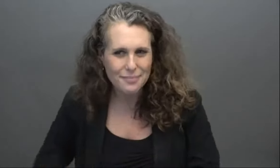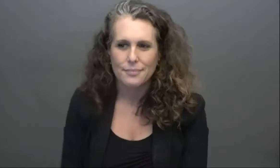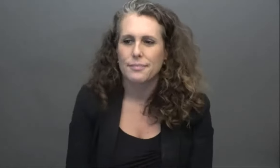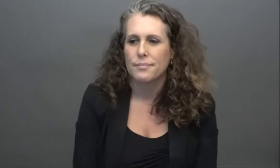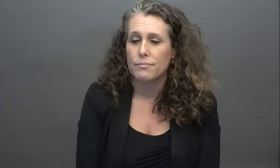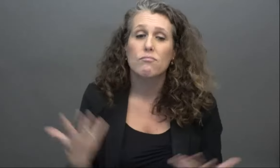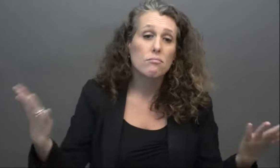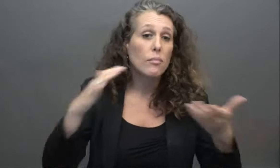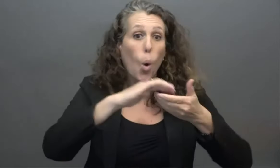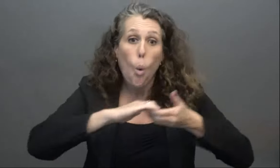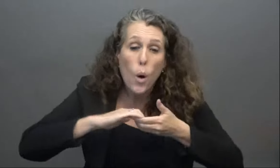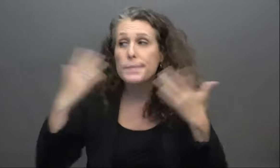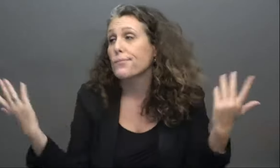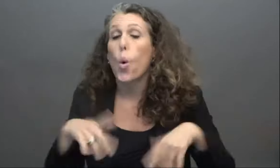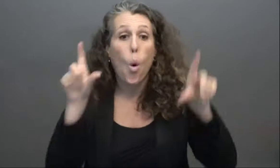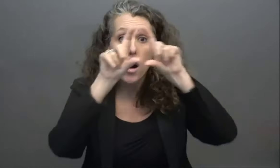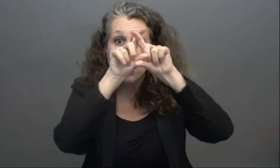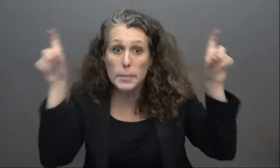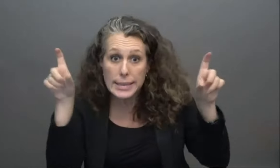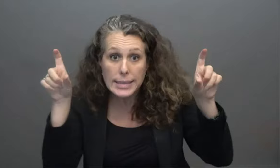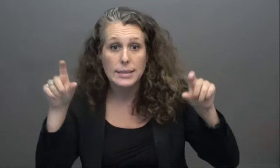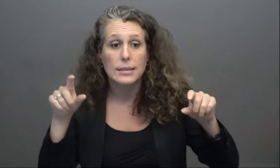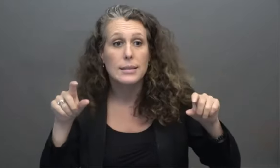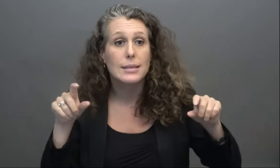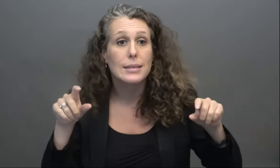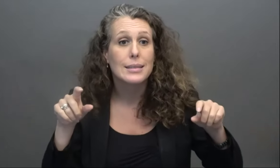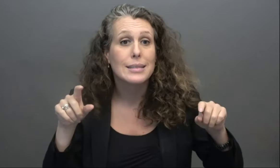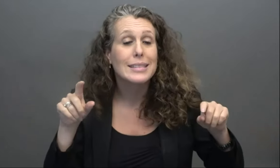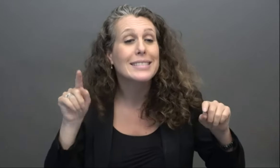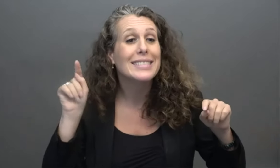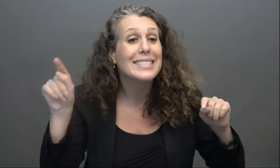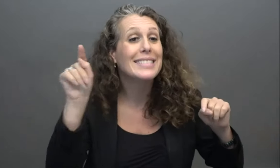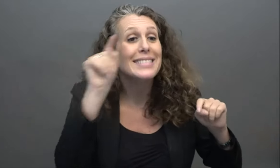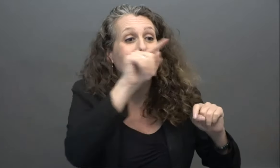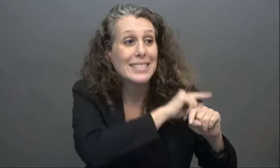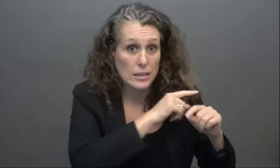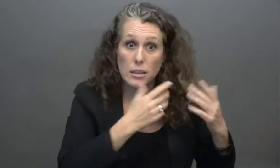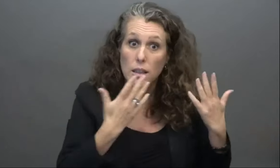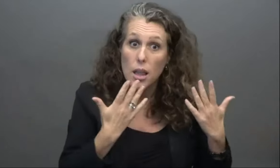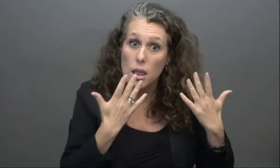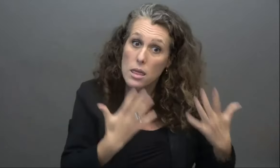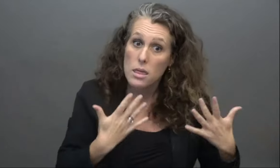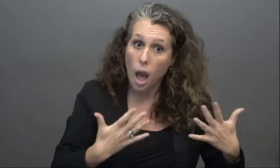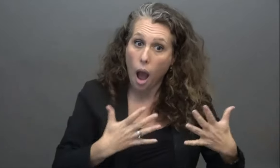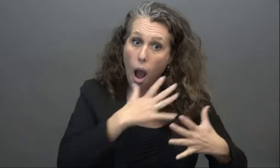that are occurring. 16:47:25 Now, disability inclusive development